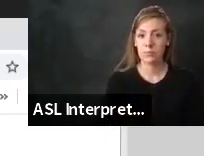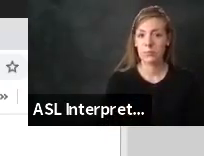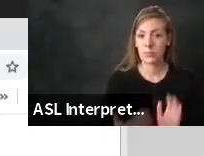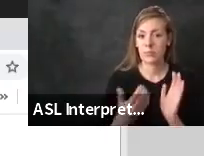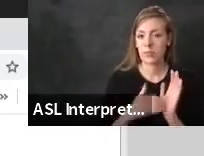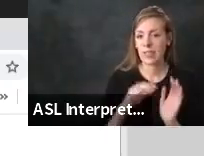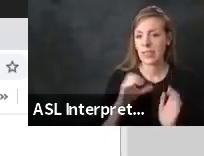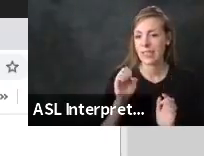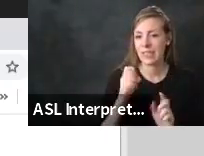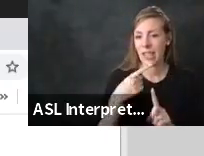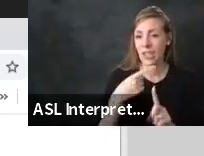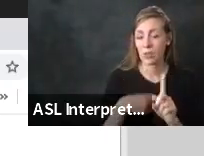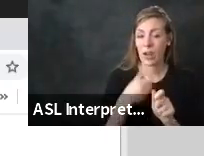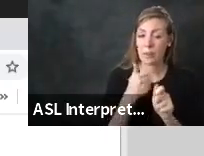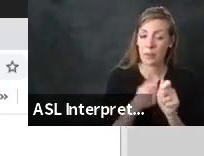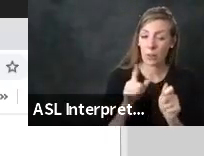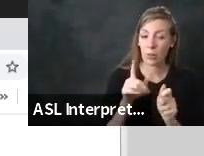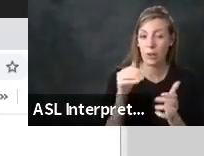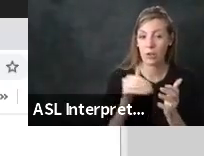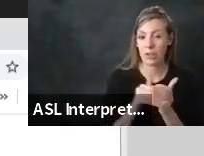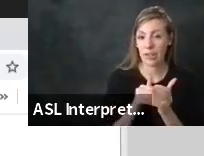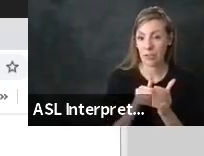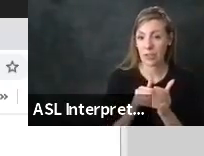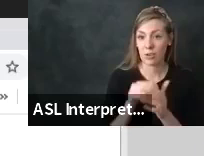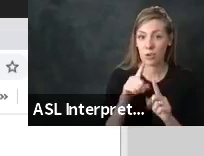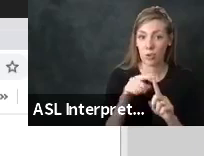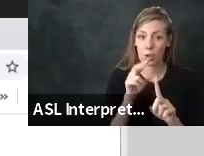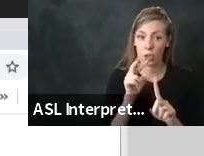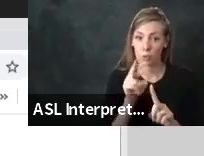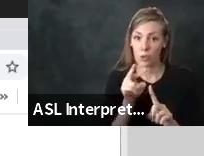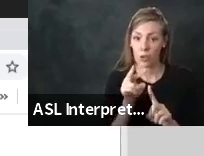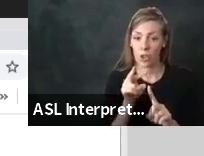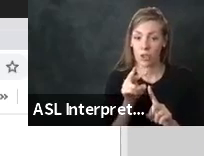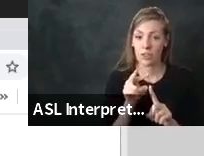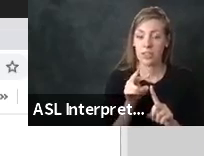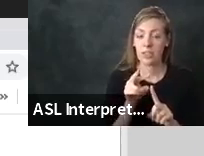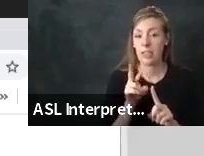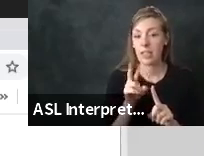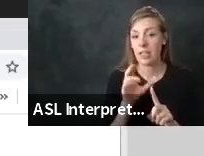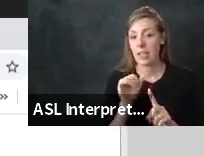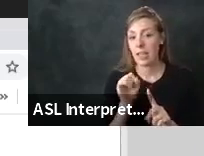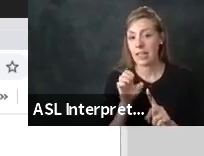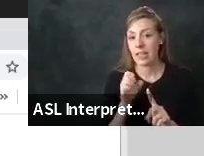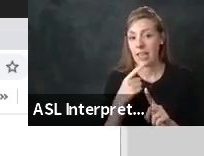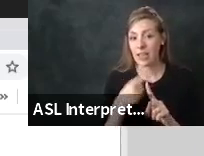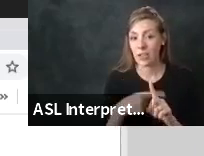And so when you look that case rate, you can see that relative